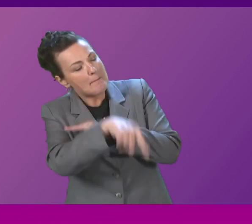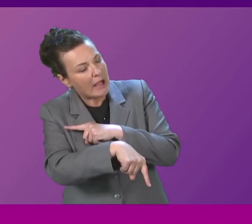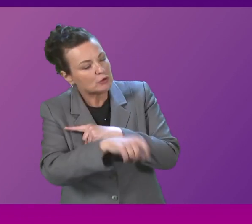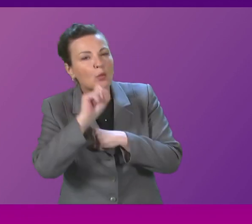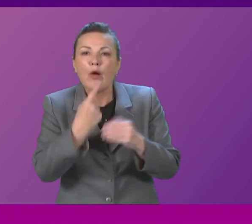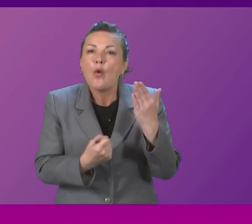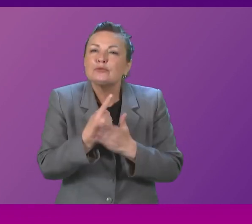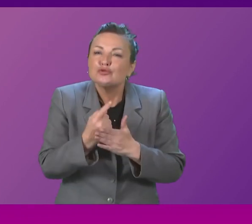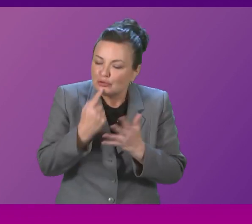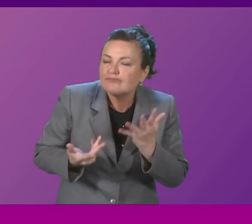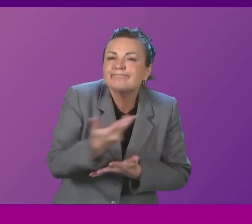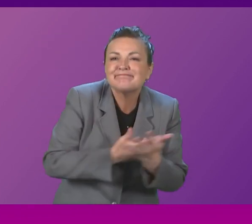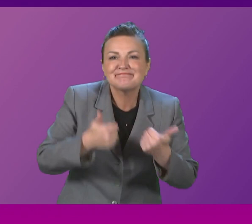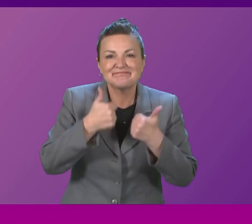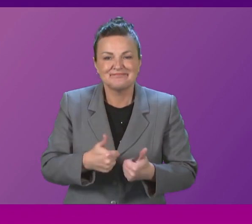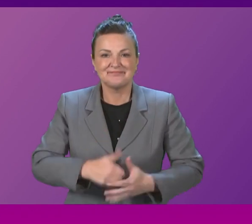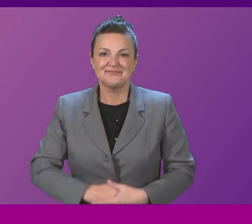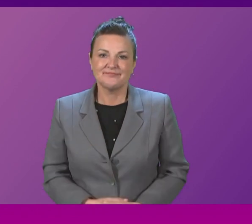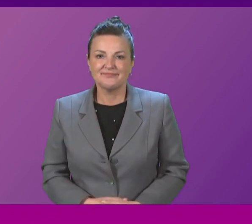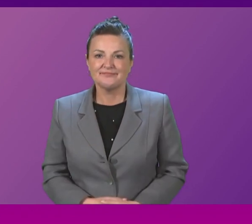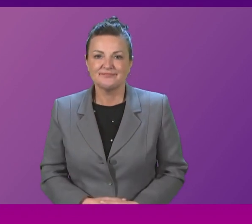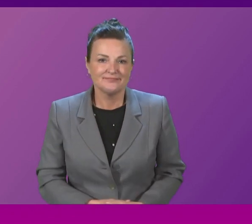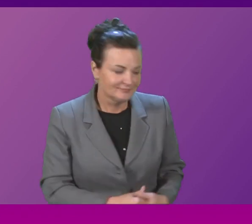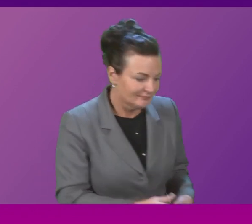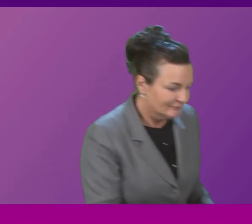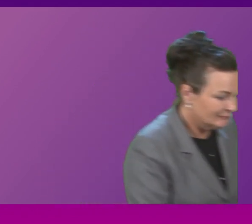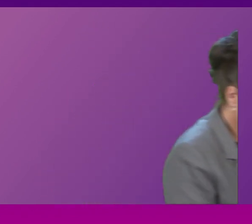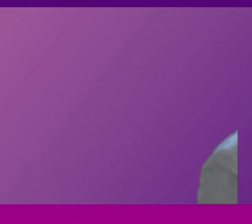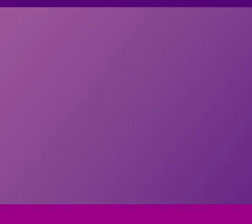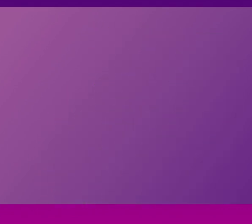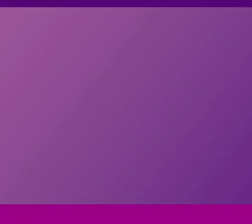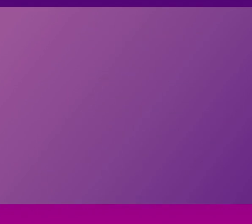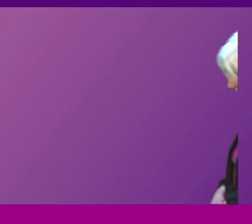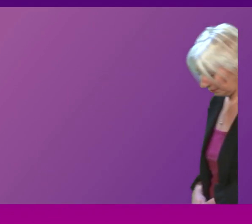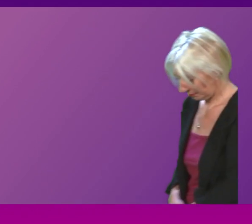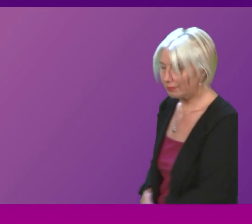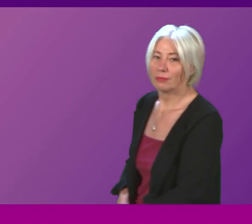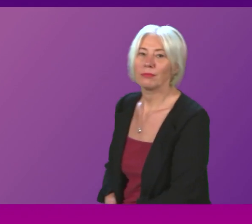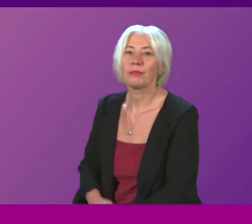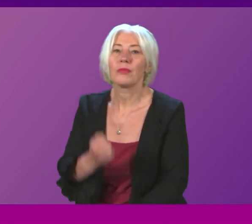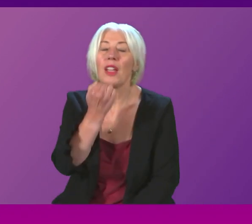have had the opportunity to do so.